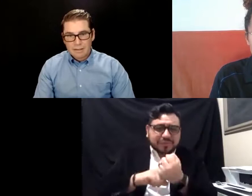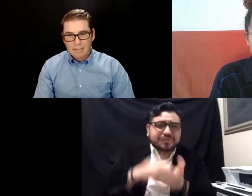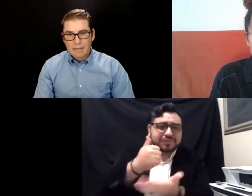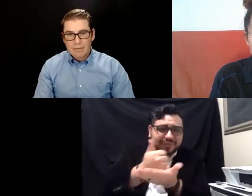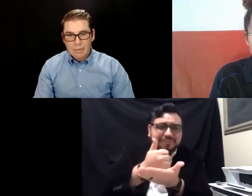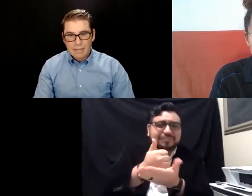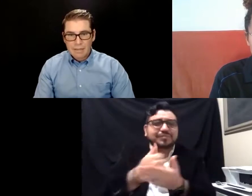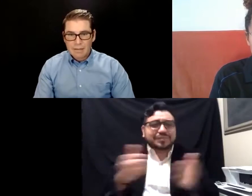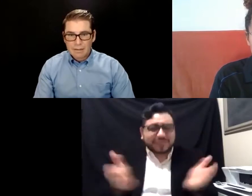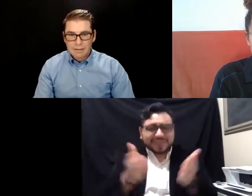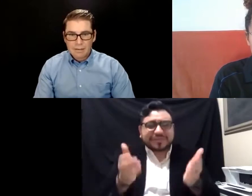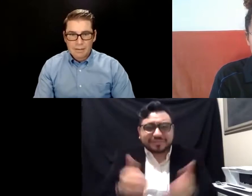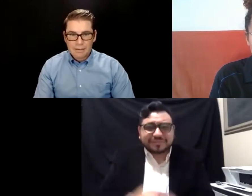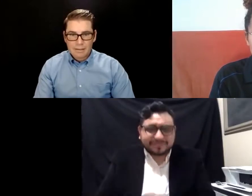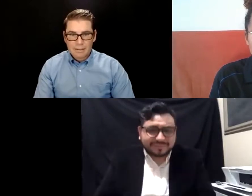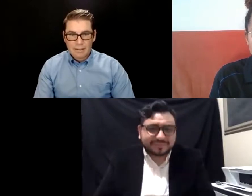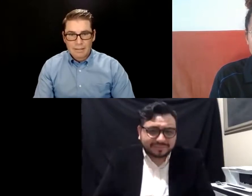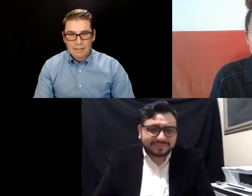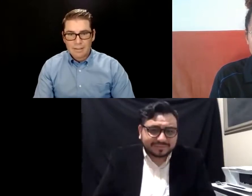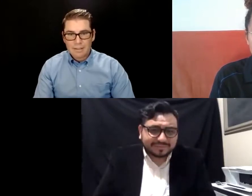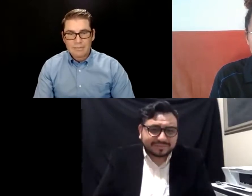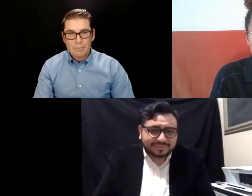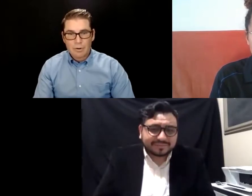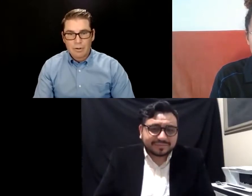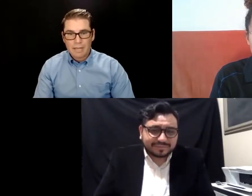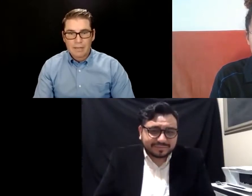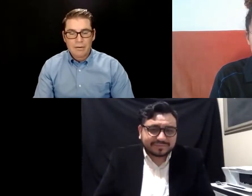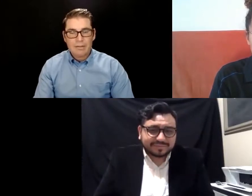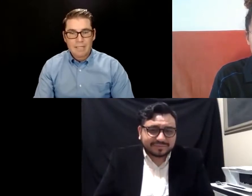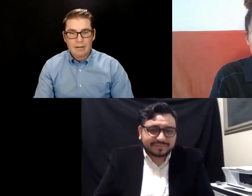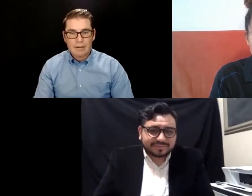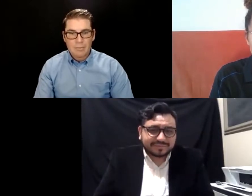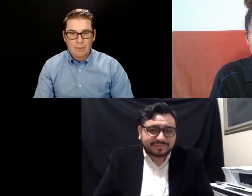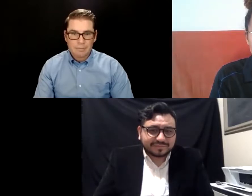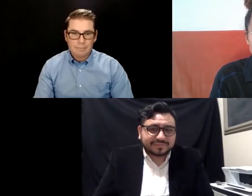The deaf community. Deaf support. And encouraging other people.